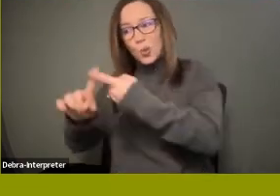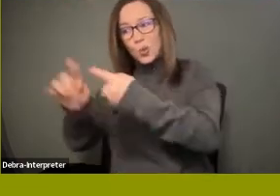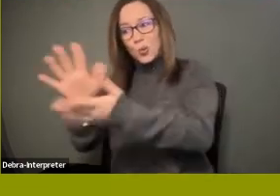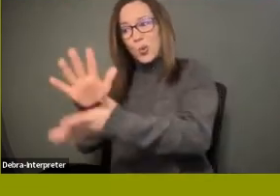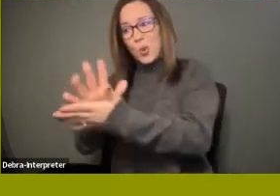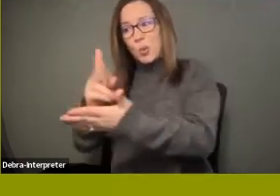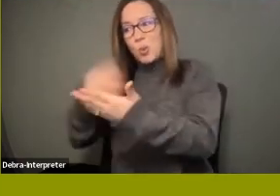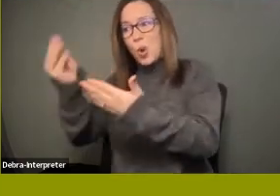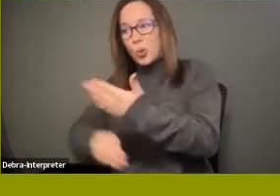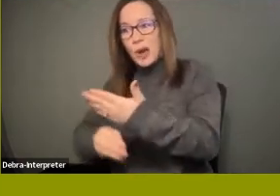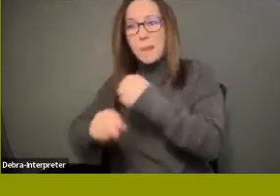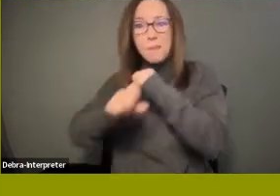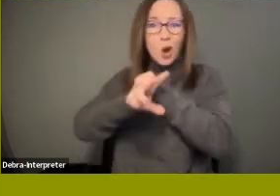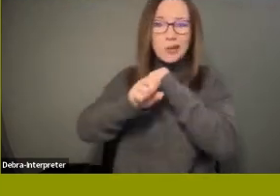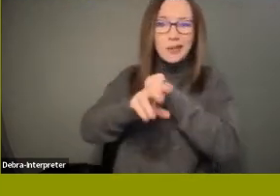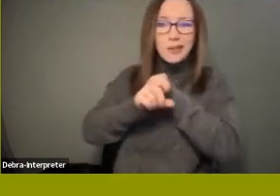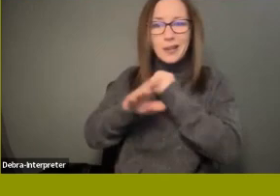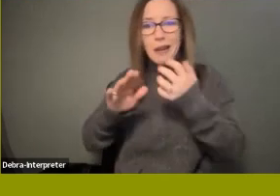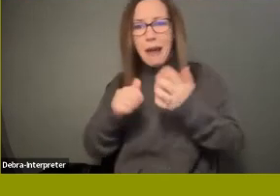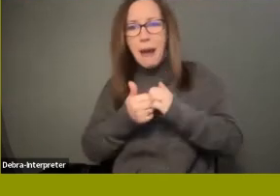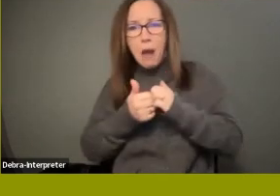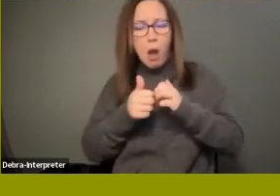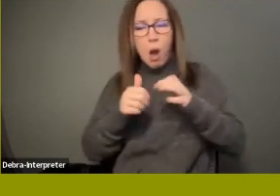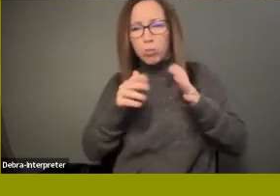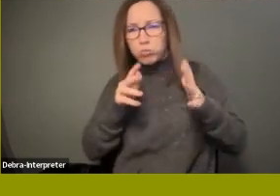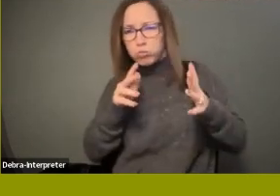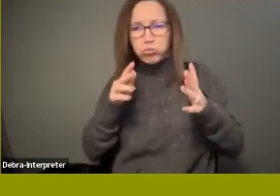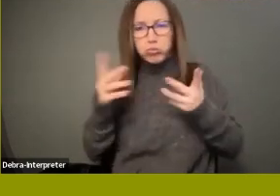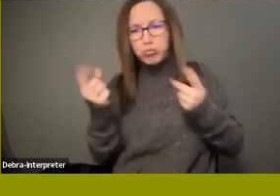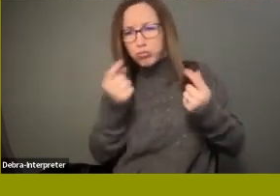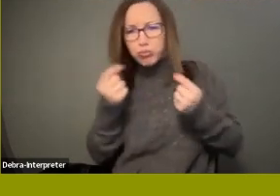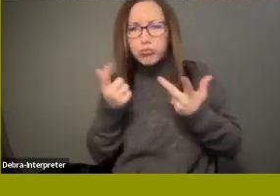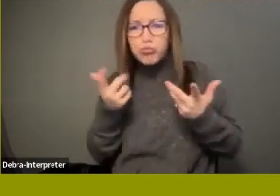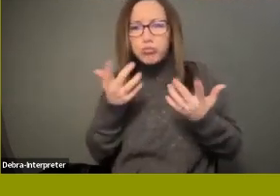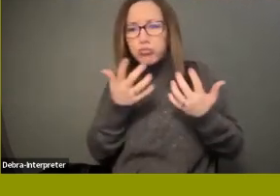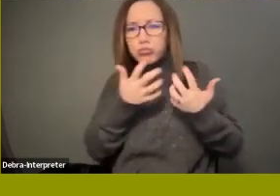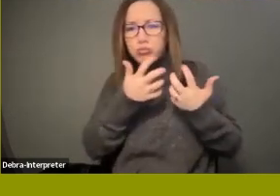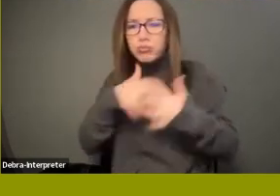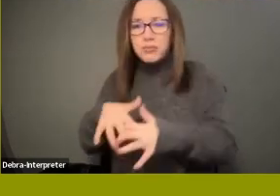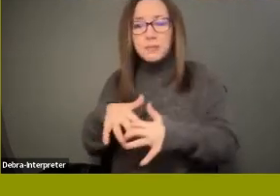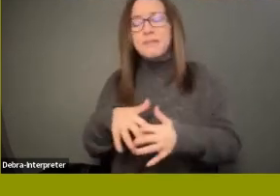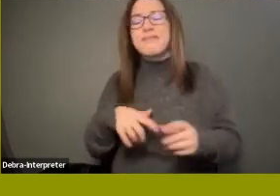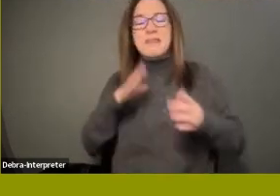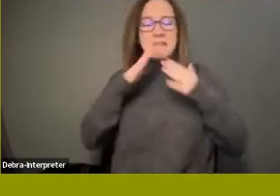things where fisheries and -- like, you know, the sea to school type programs and marketing for those kind